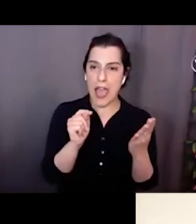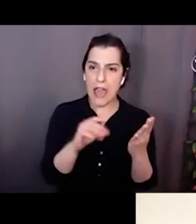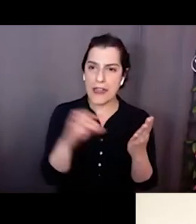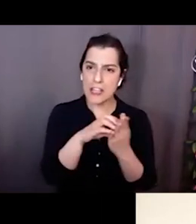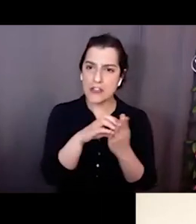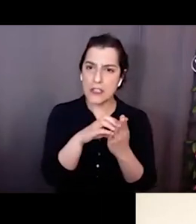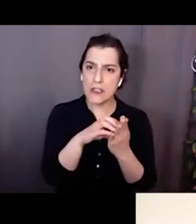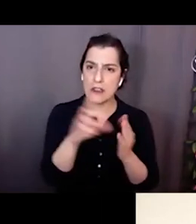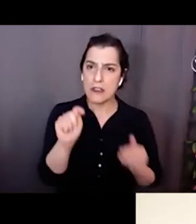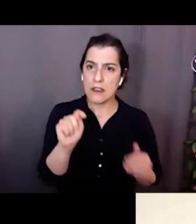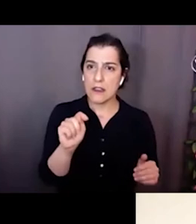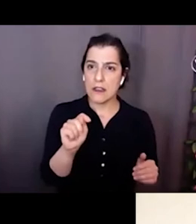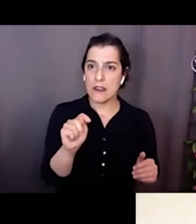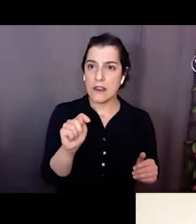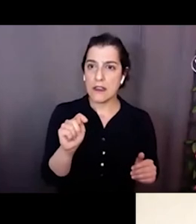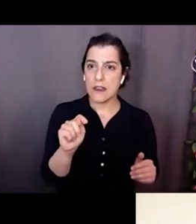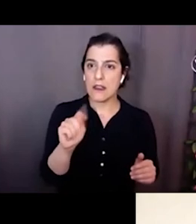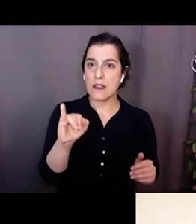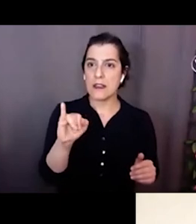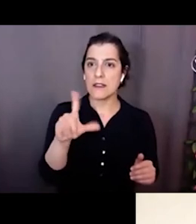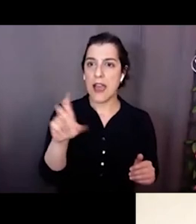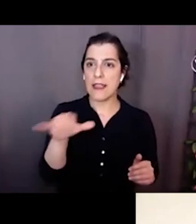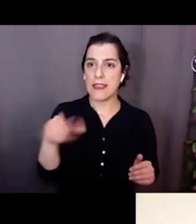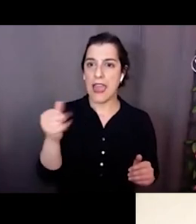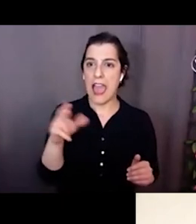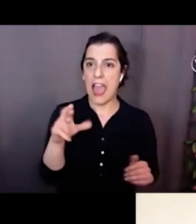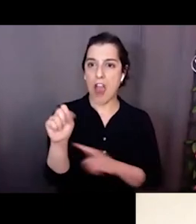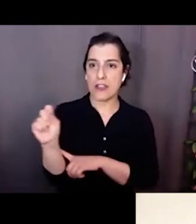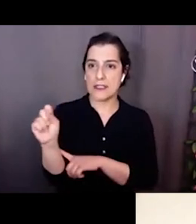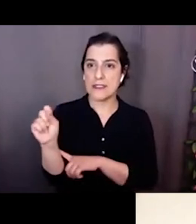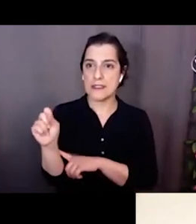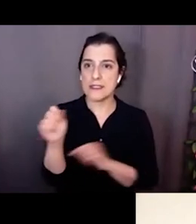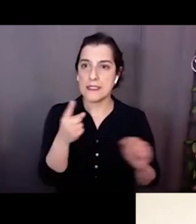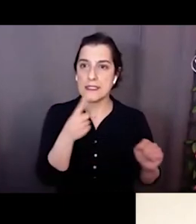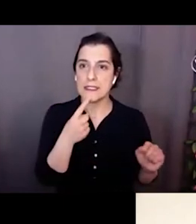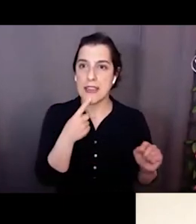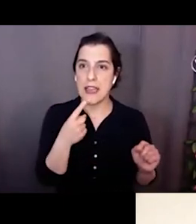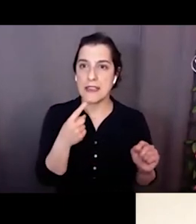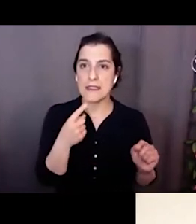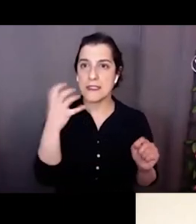Tylee says, uh, so much pure poetry in such deep insight. I am so grateful for this discussion.